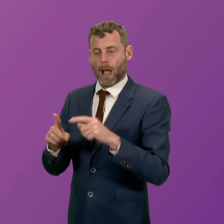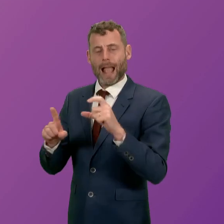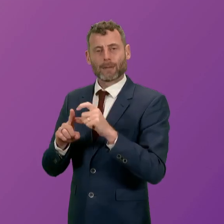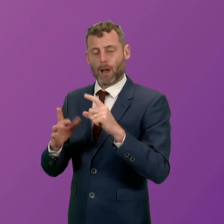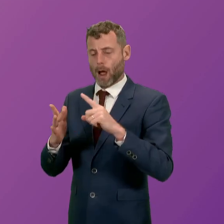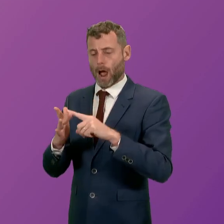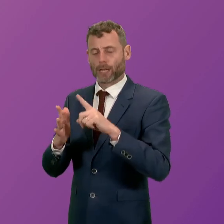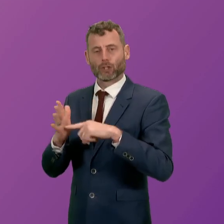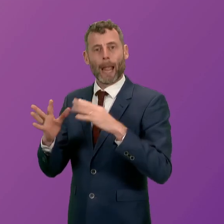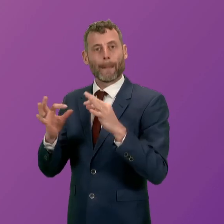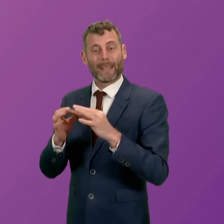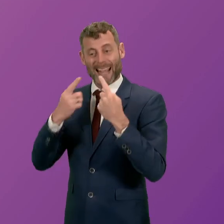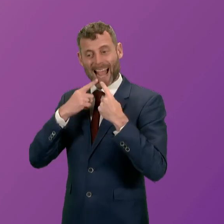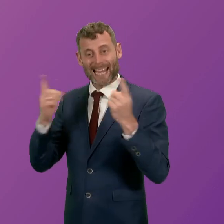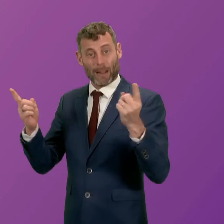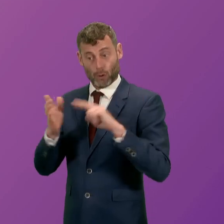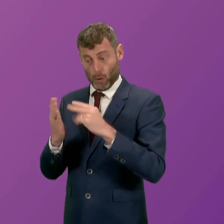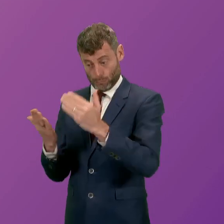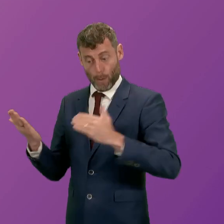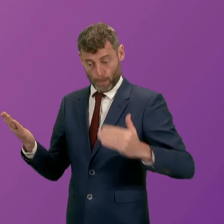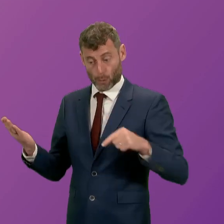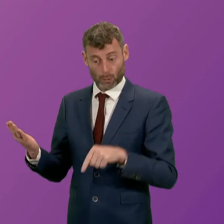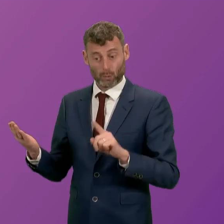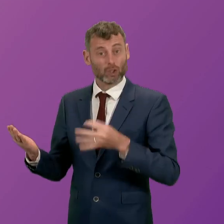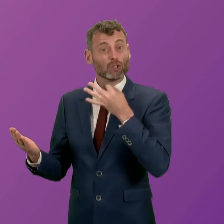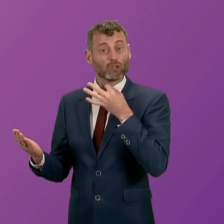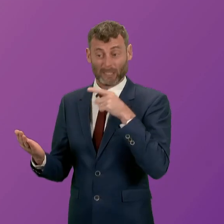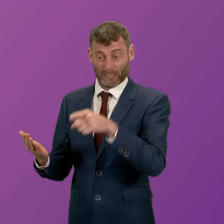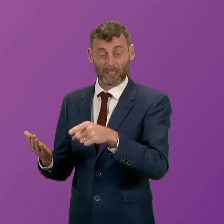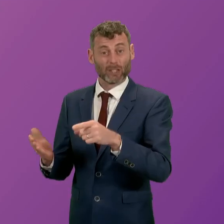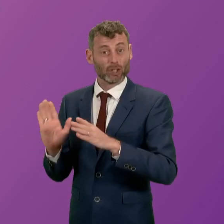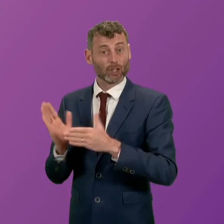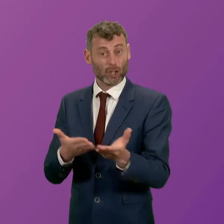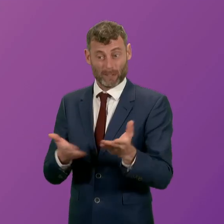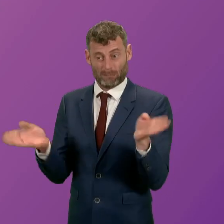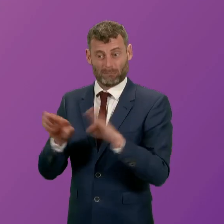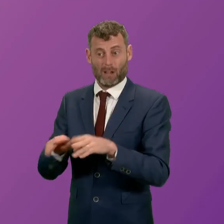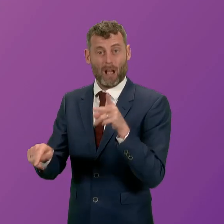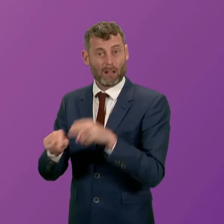are likely to see key services cut, including drop-in support, carers services and, even as